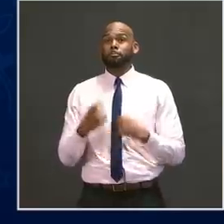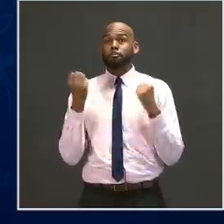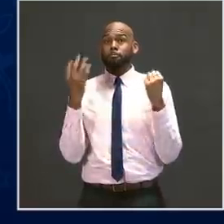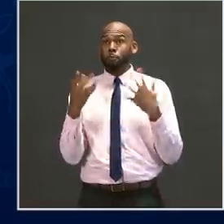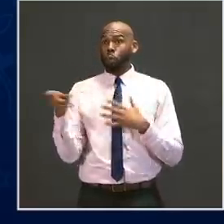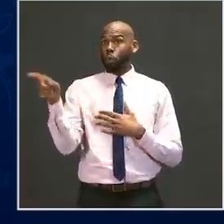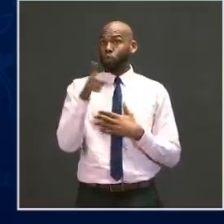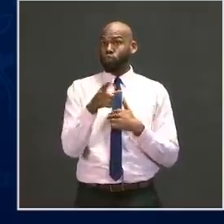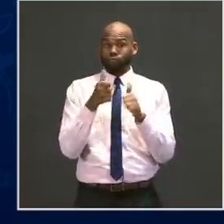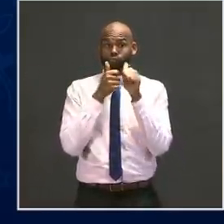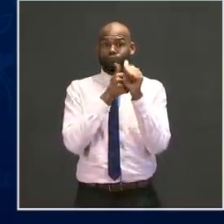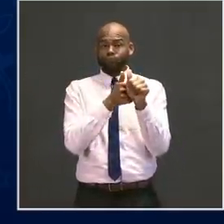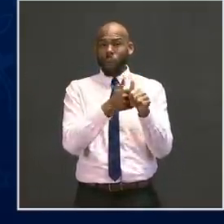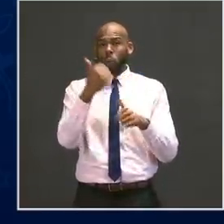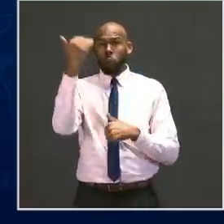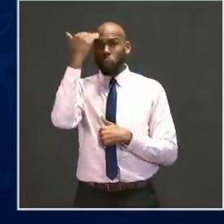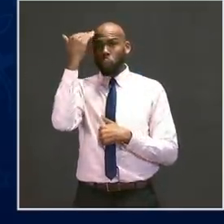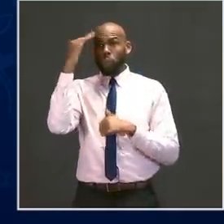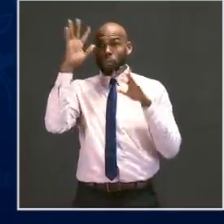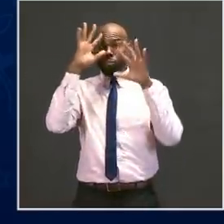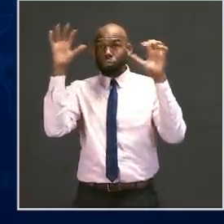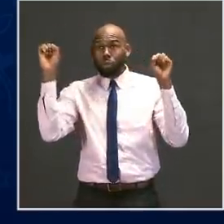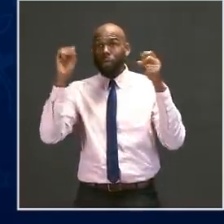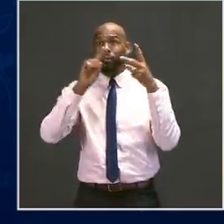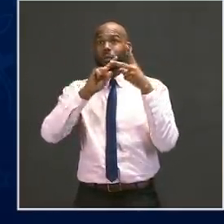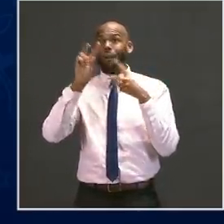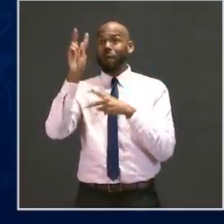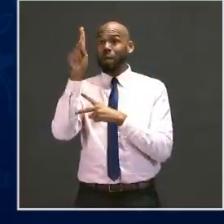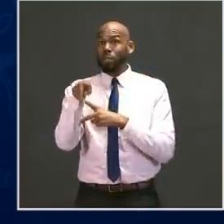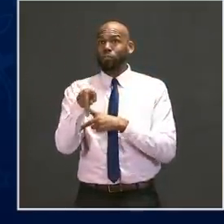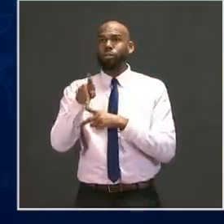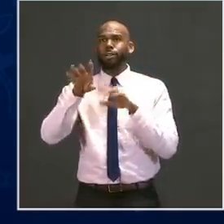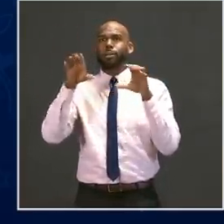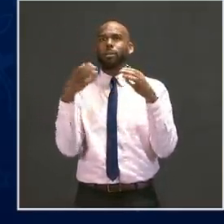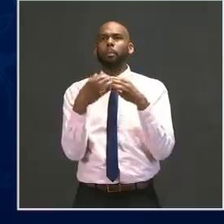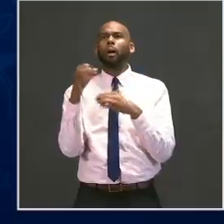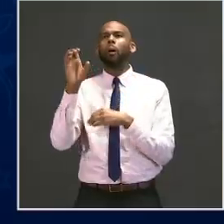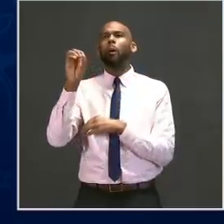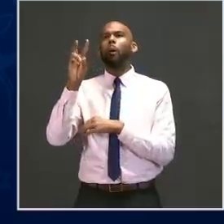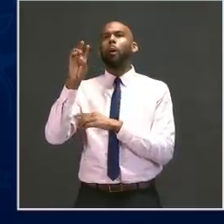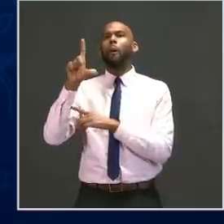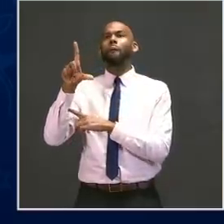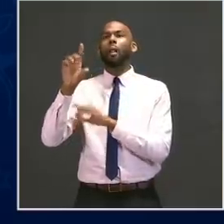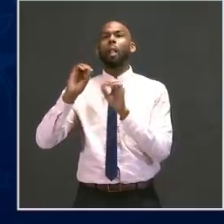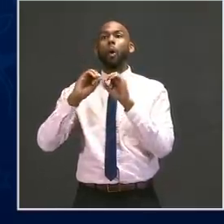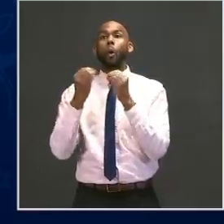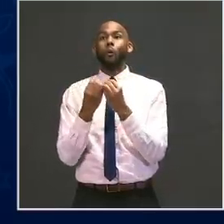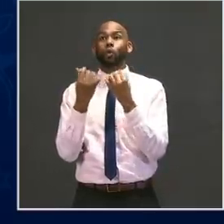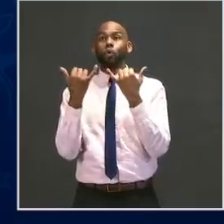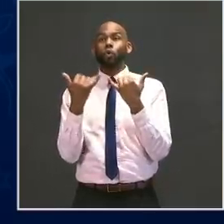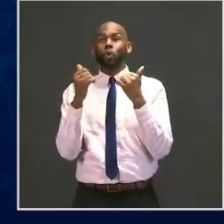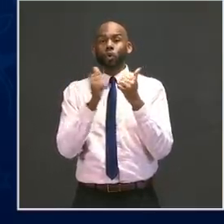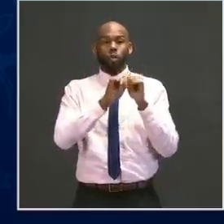the President and Vice President met in the Oval Office earlier today with a bipartisan group of senators